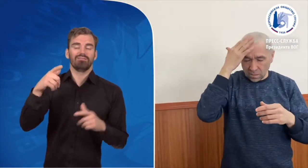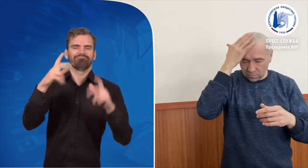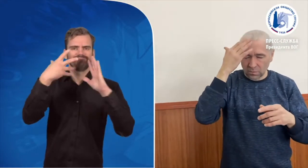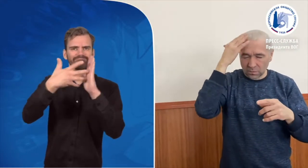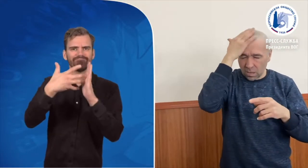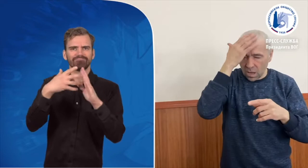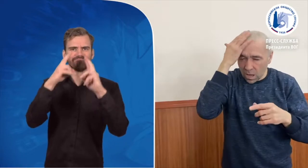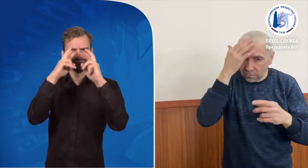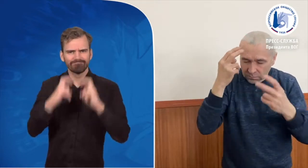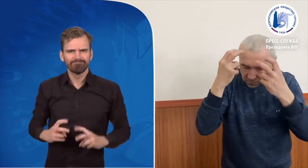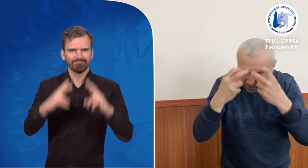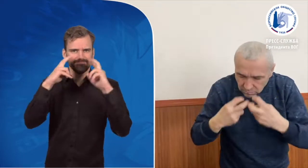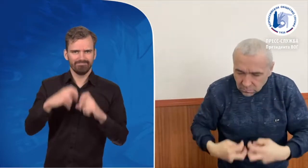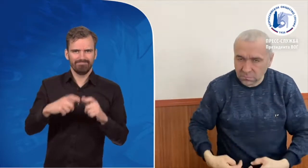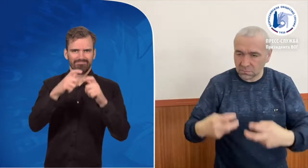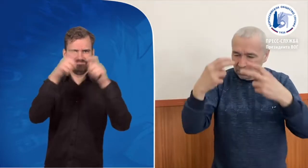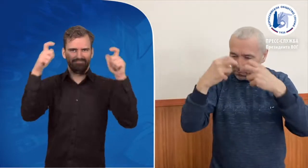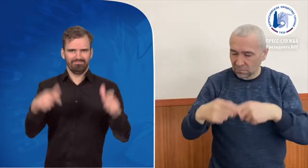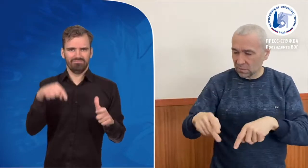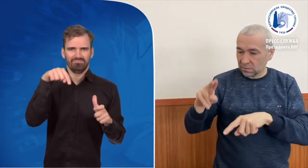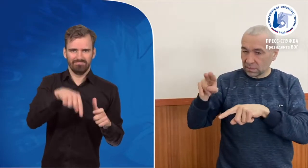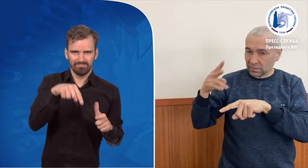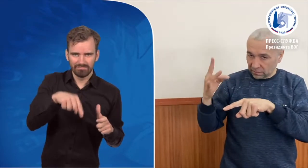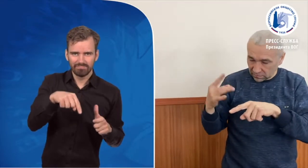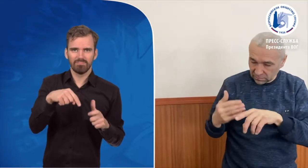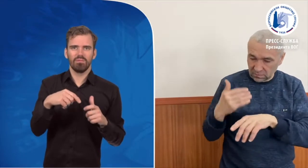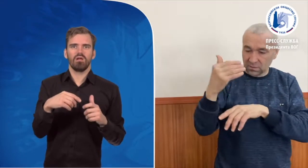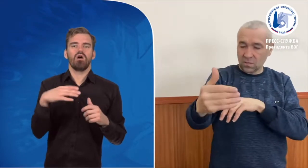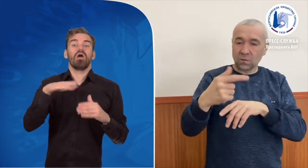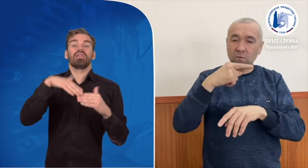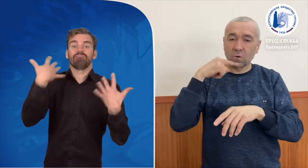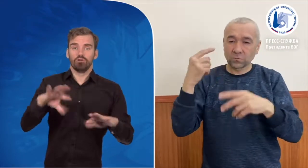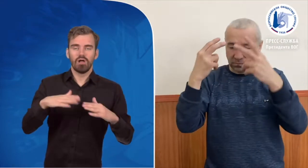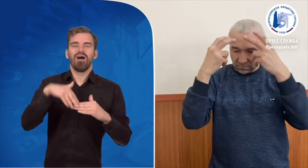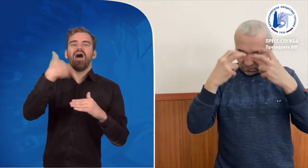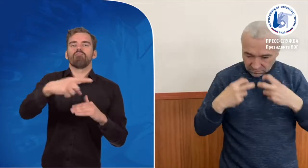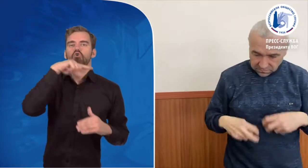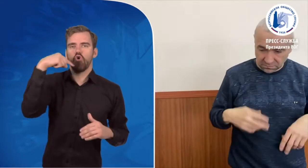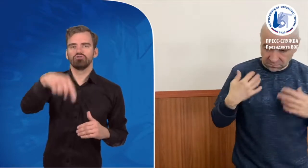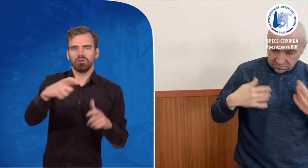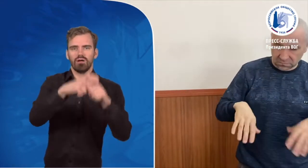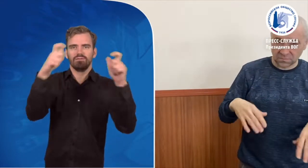babies and children. The second step is for the disabled, just the same bus that was allocated thanks to the efforts